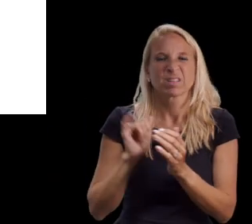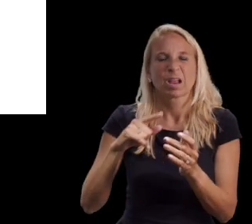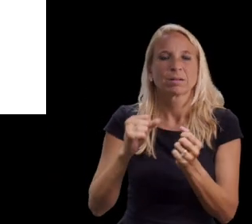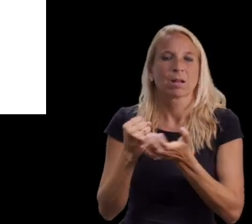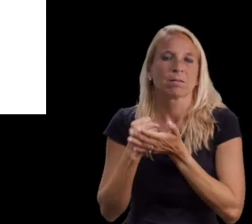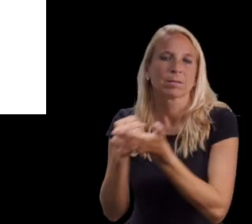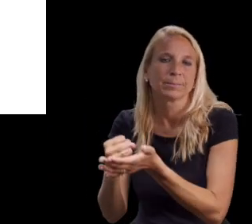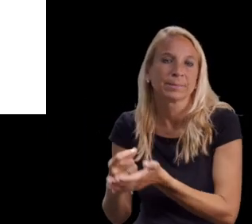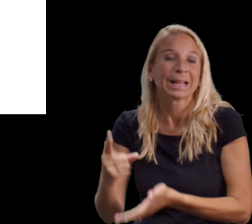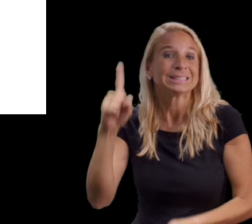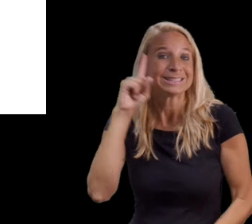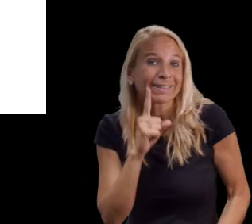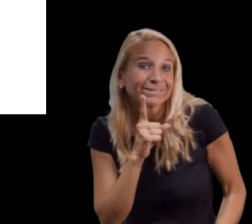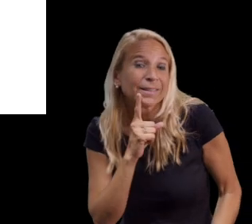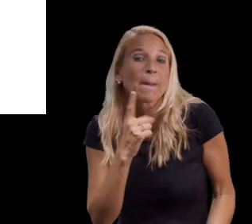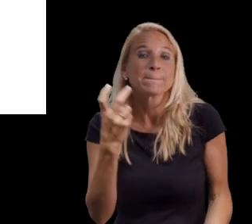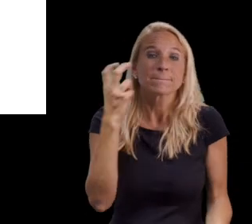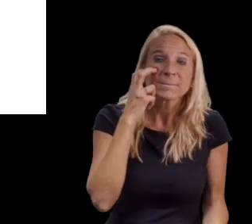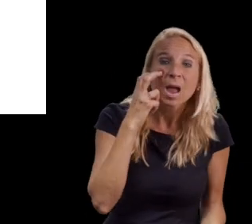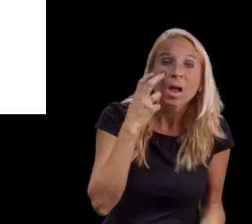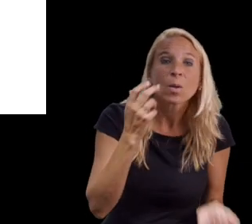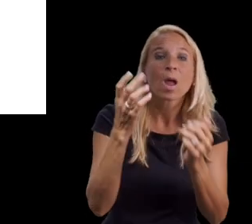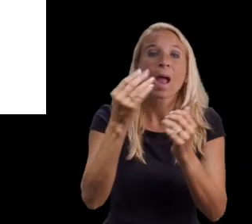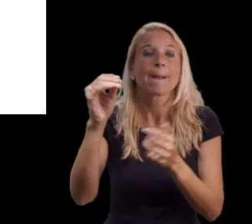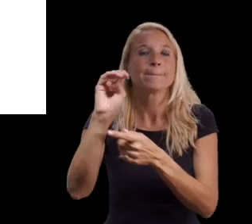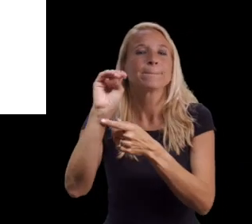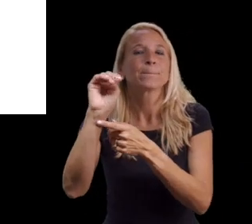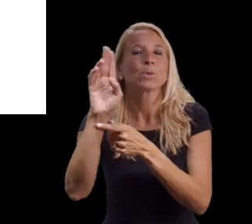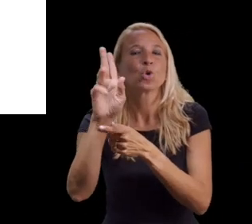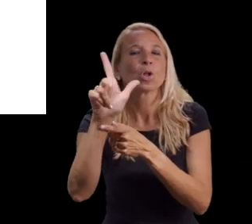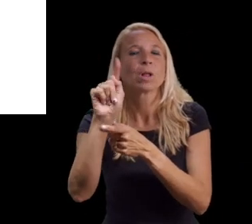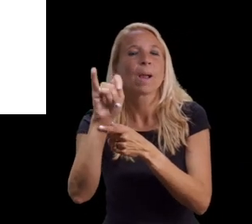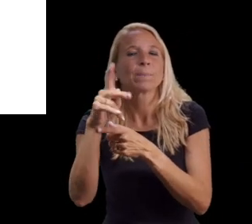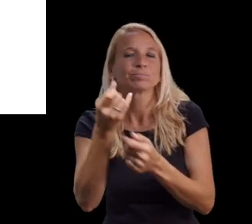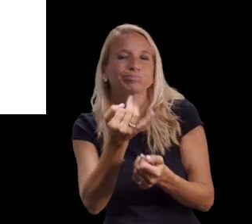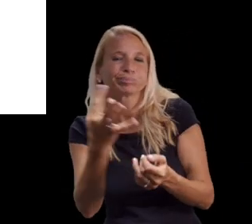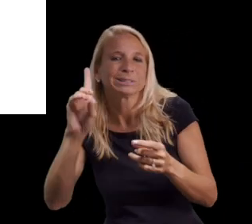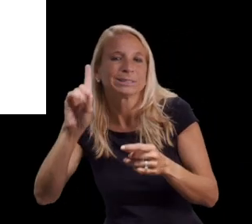Deaf, Blind and Multiple Disabilities, or DBMD waiver,